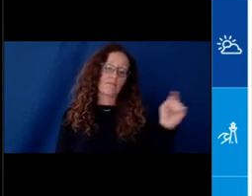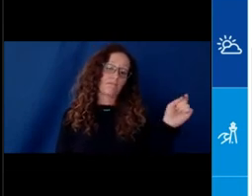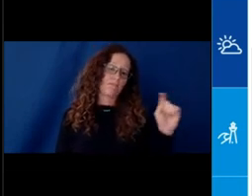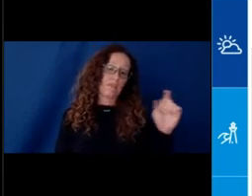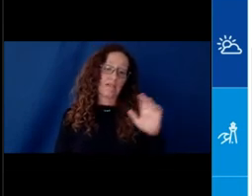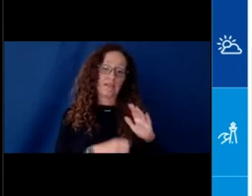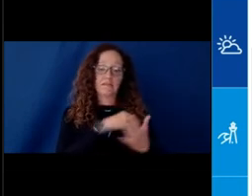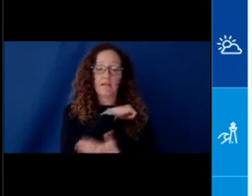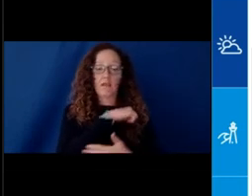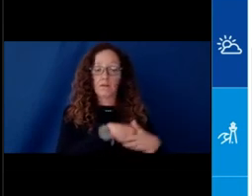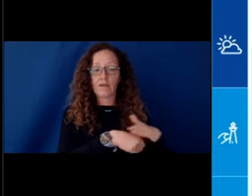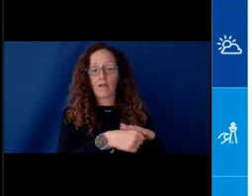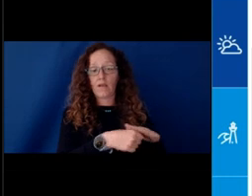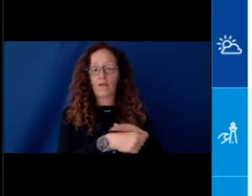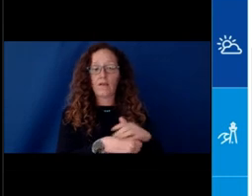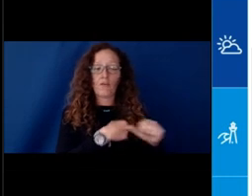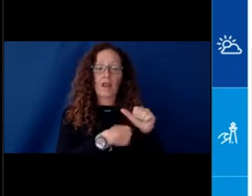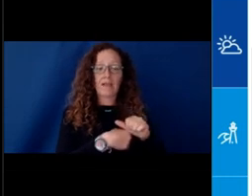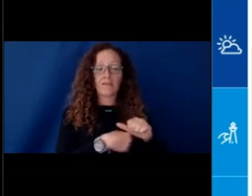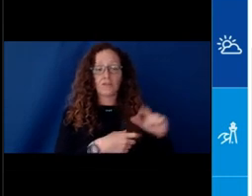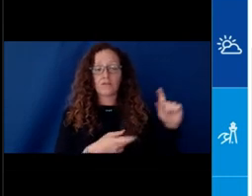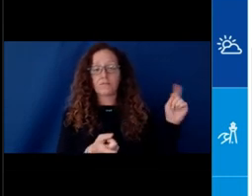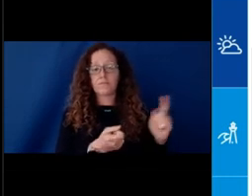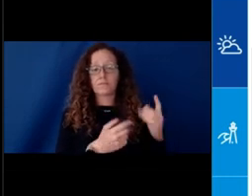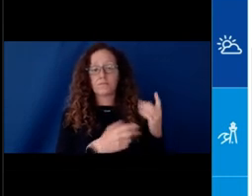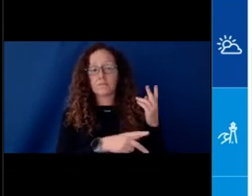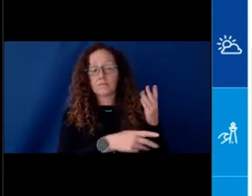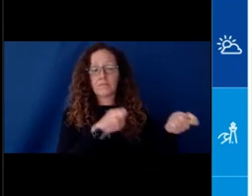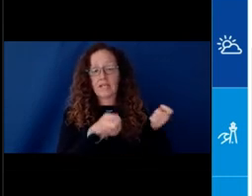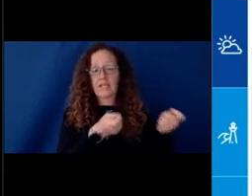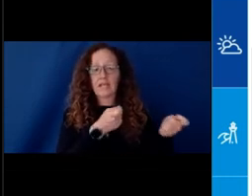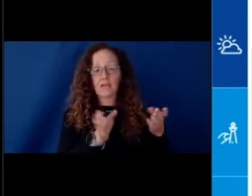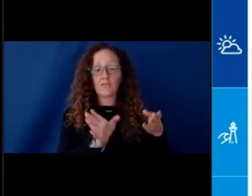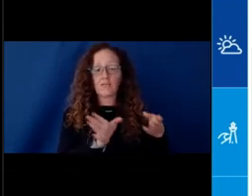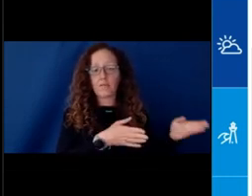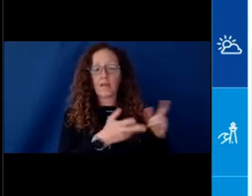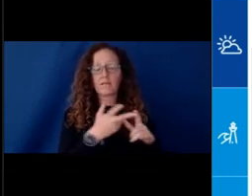Mitigation Plan and the California Governor's Office of Emergency Services. And schools are